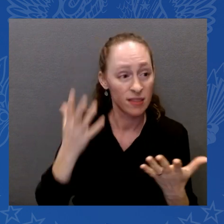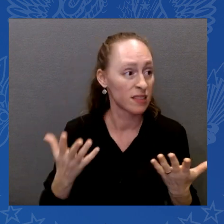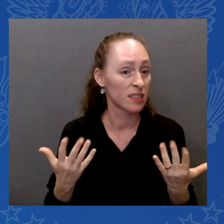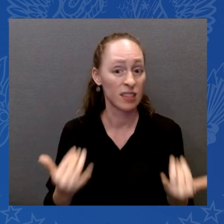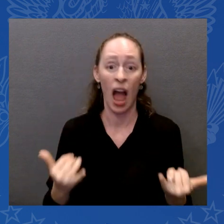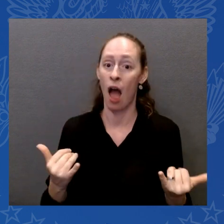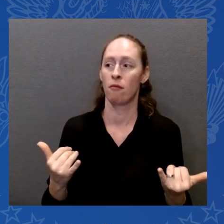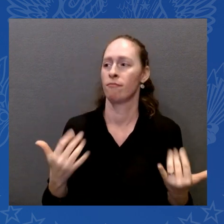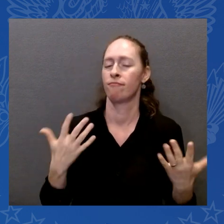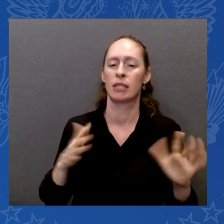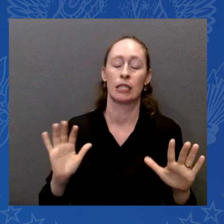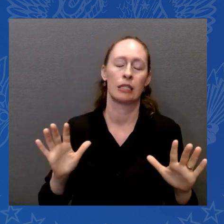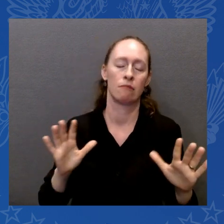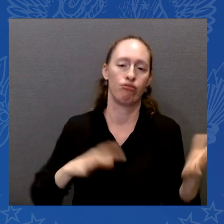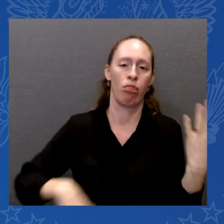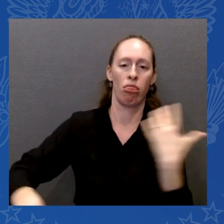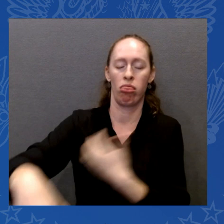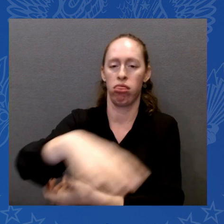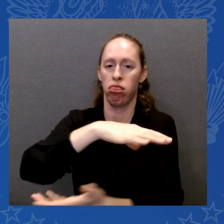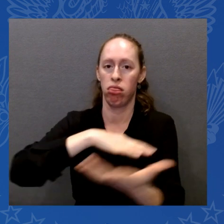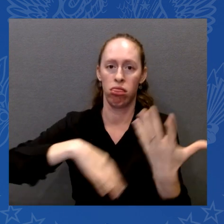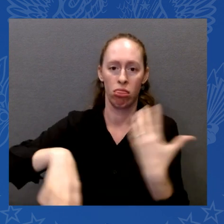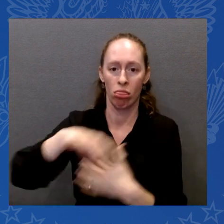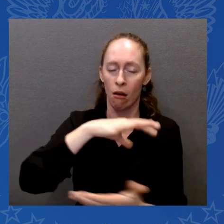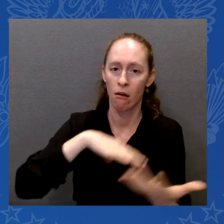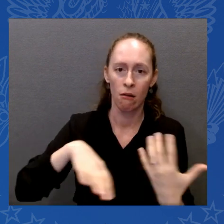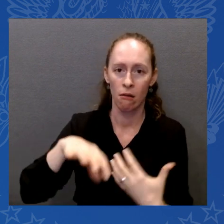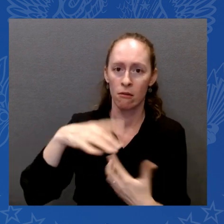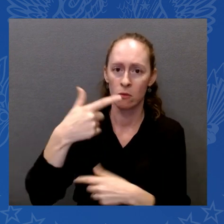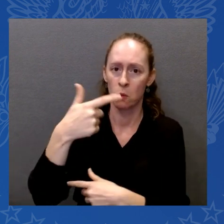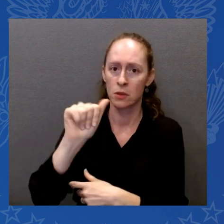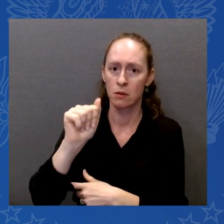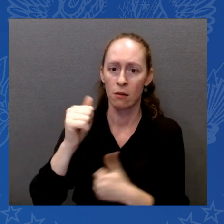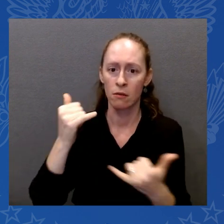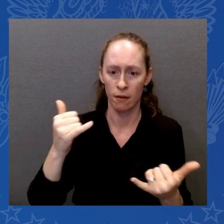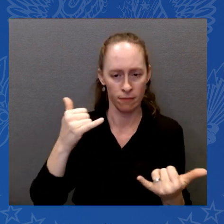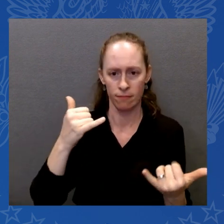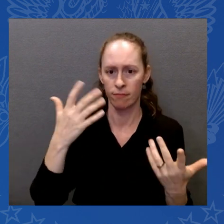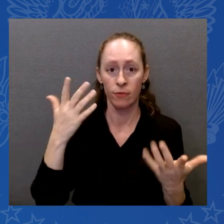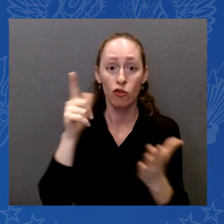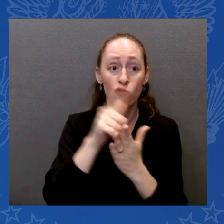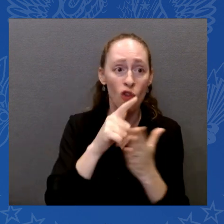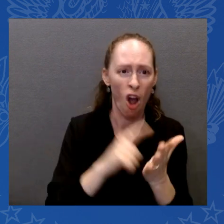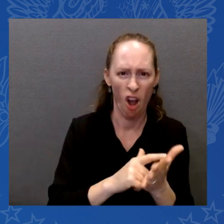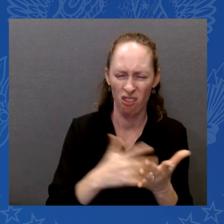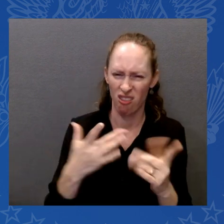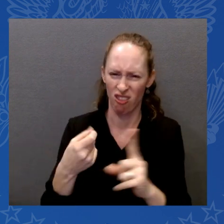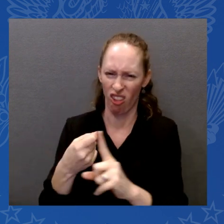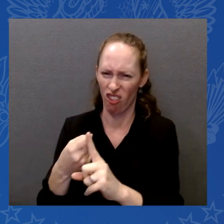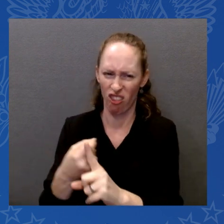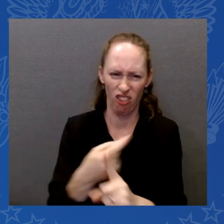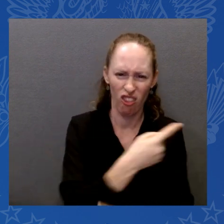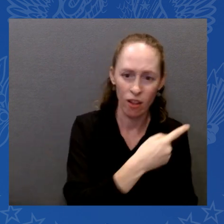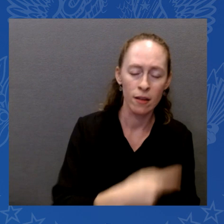the medical expertise I gained through years of training and the oath I took to provide the best care to my patients.